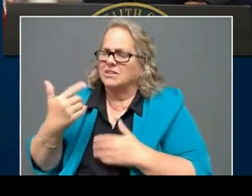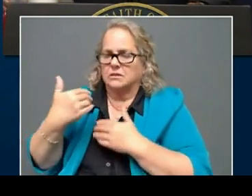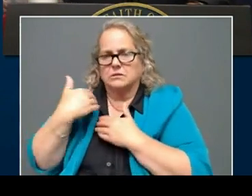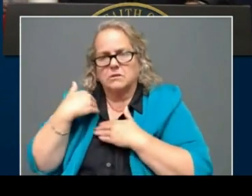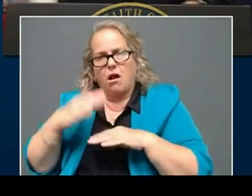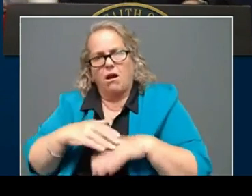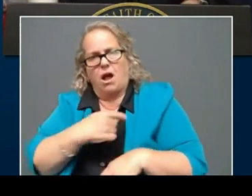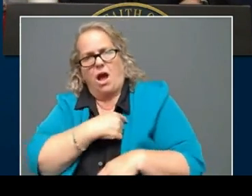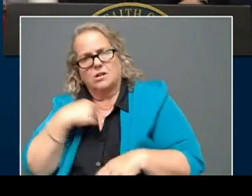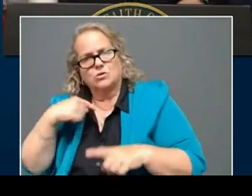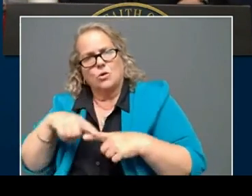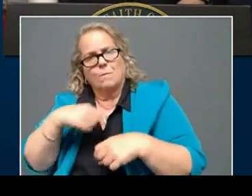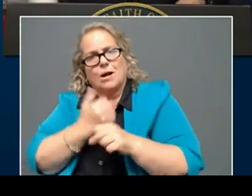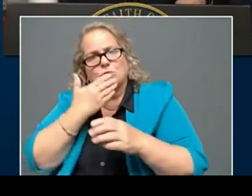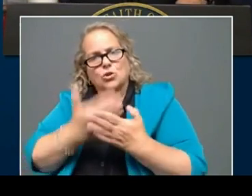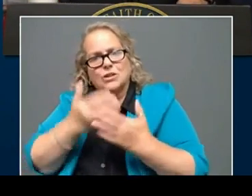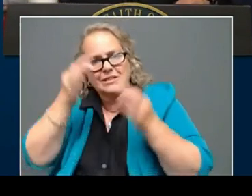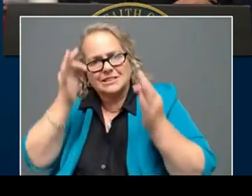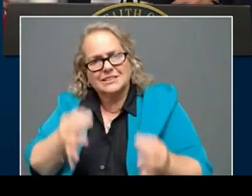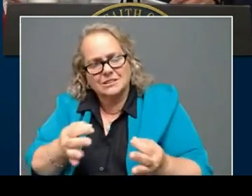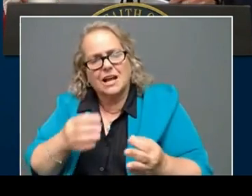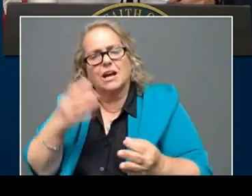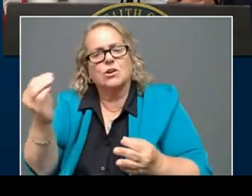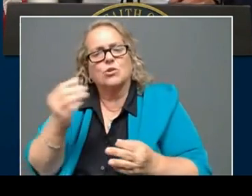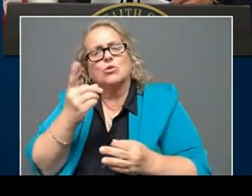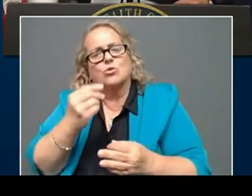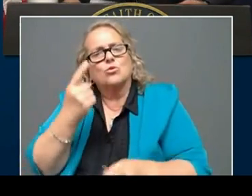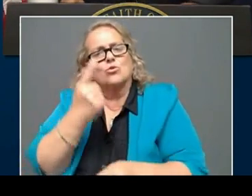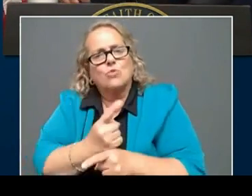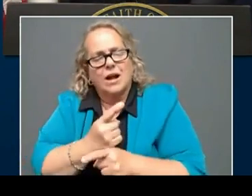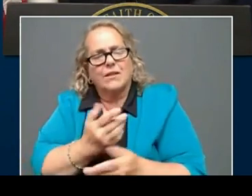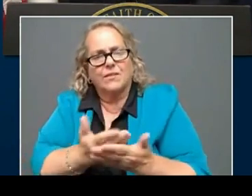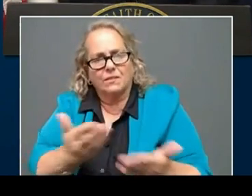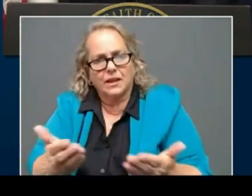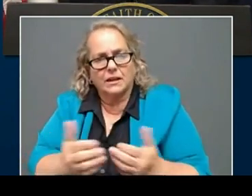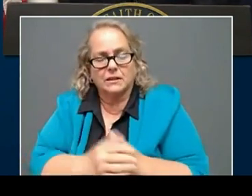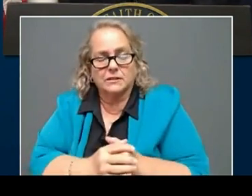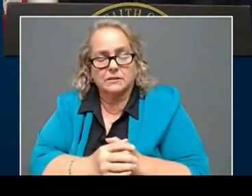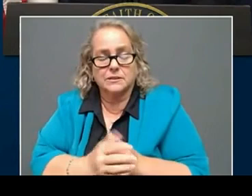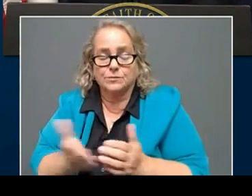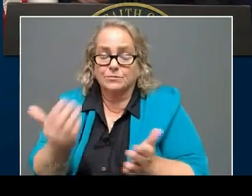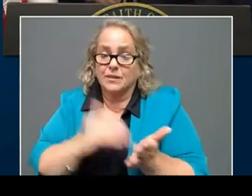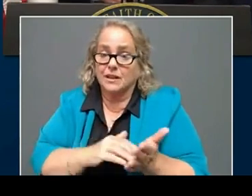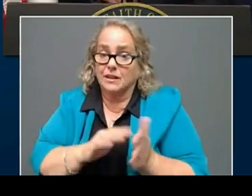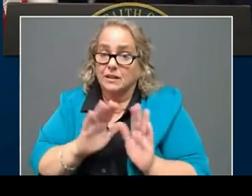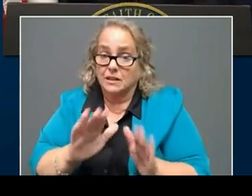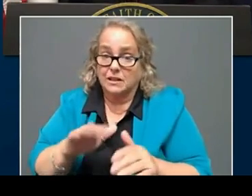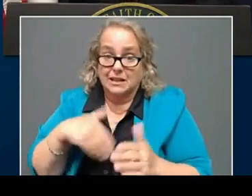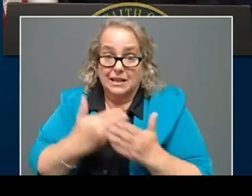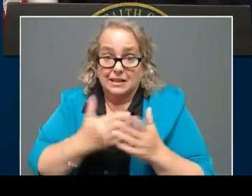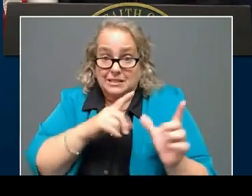to do the right thing again with the next slide, I want to reinforce that